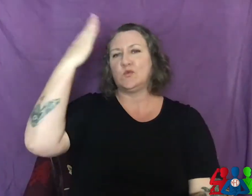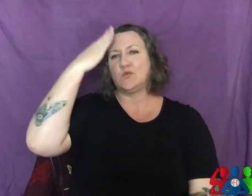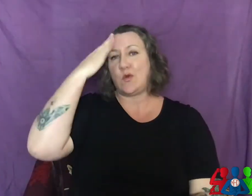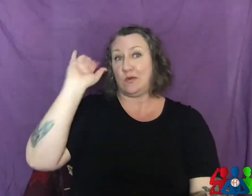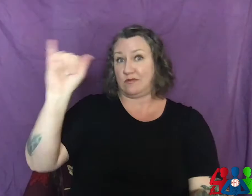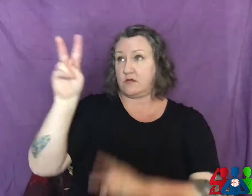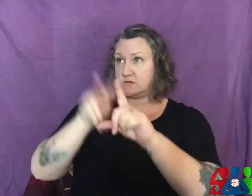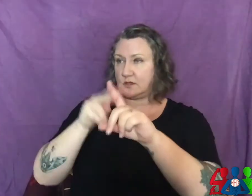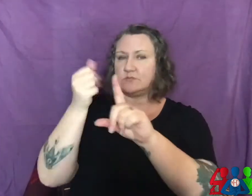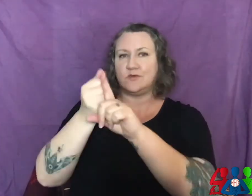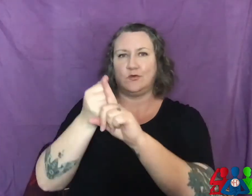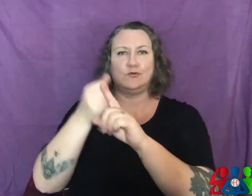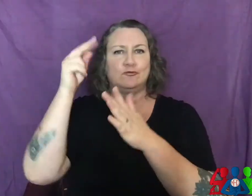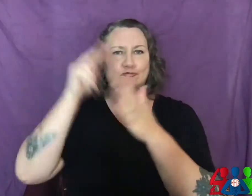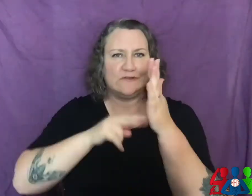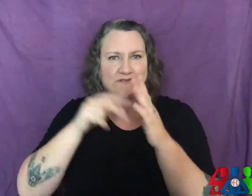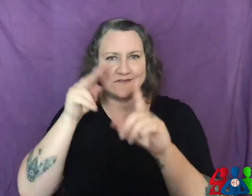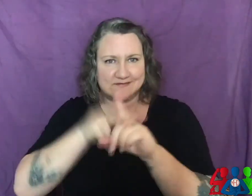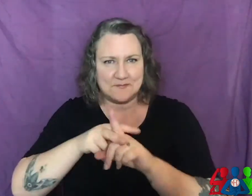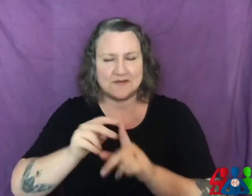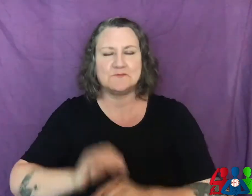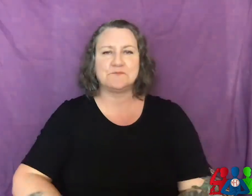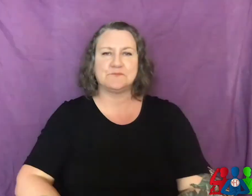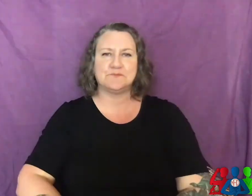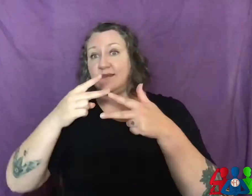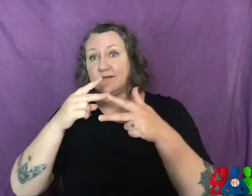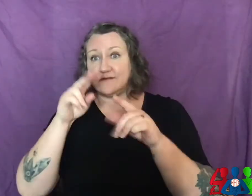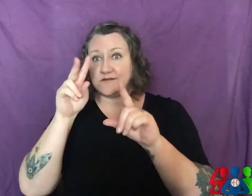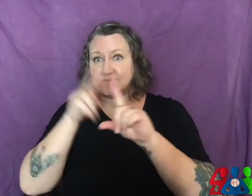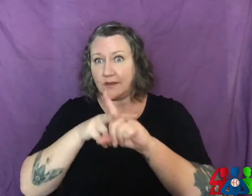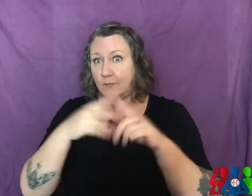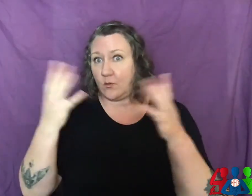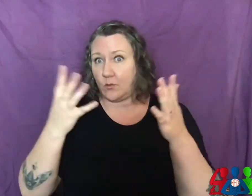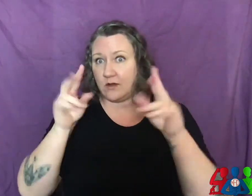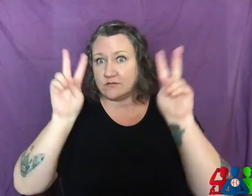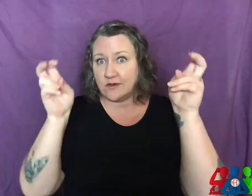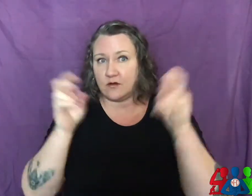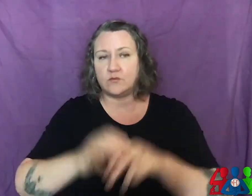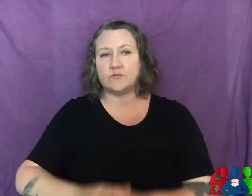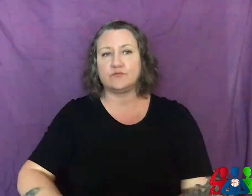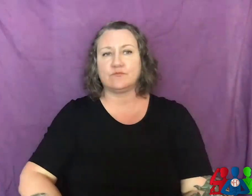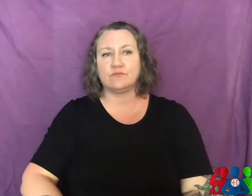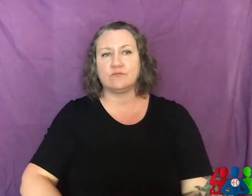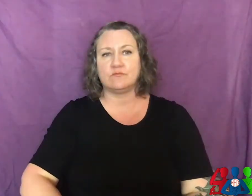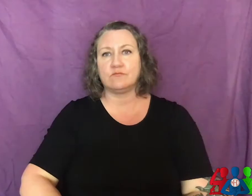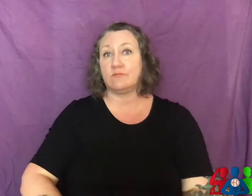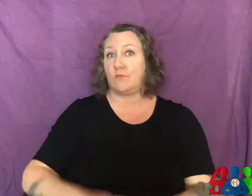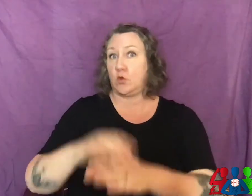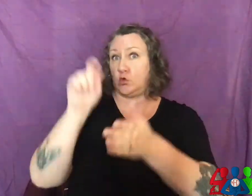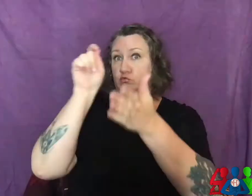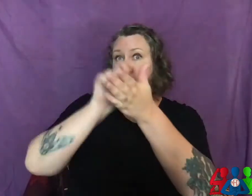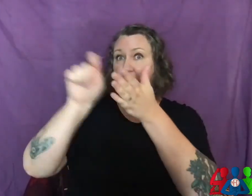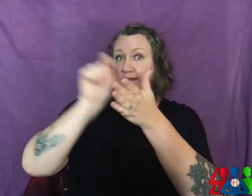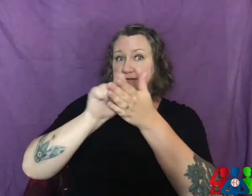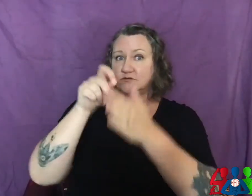see that title and they know that it is expected that they read something. Then assignment